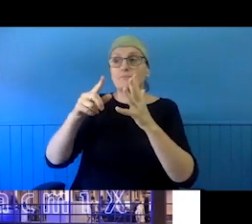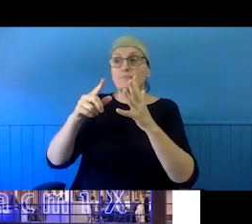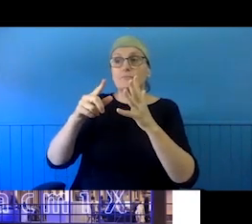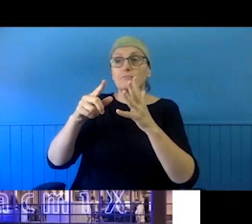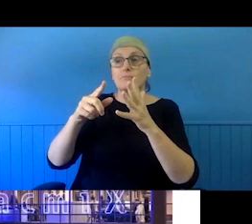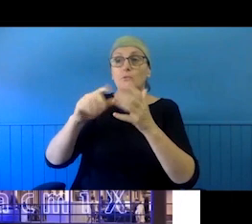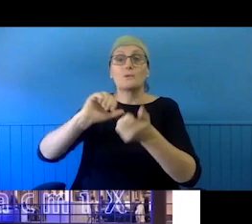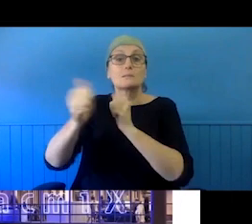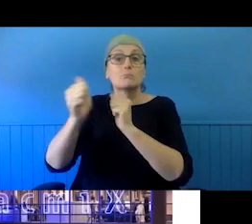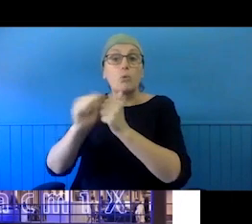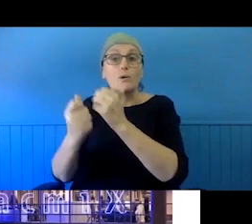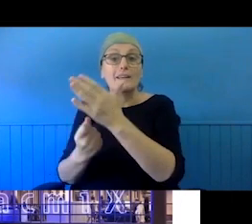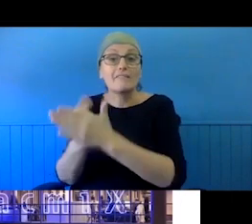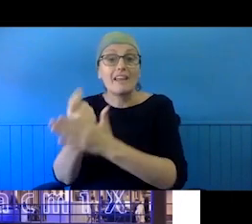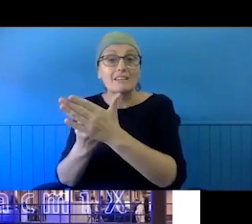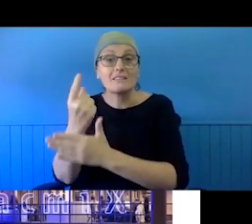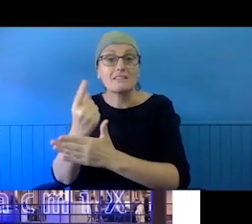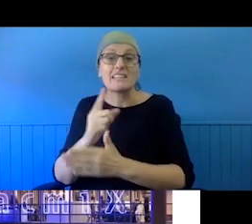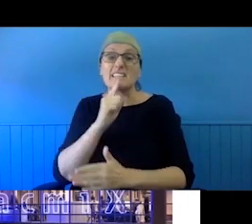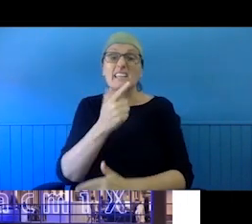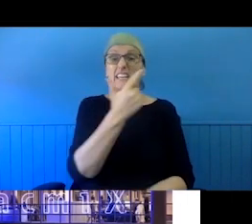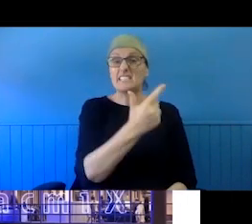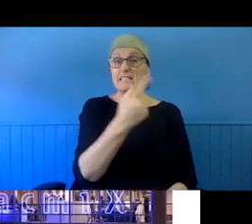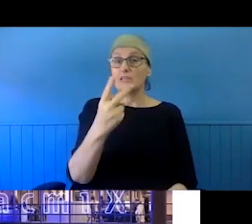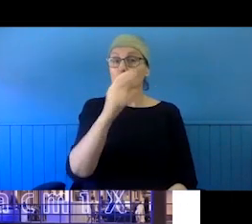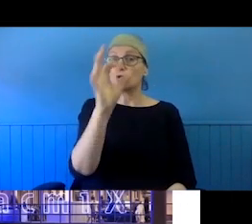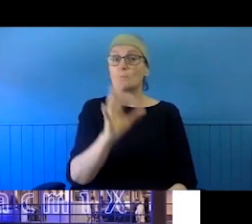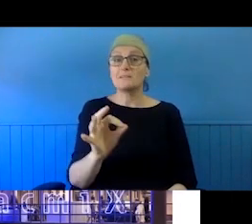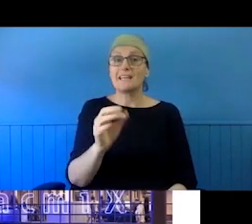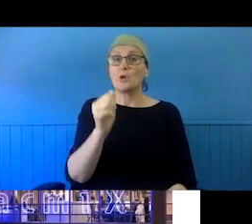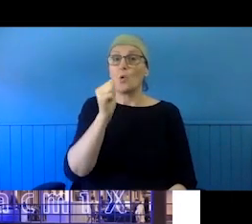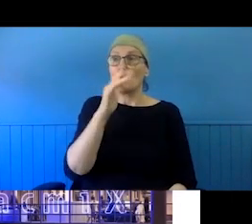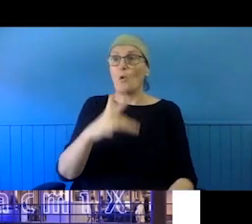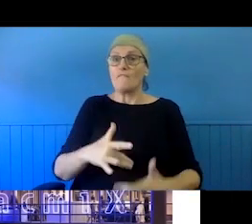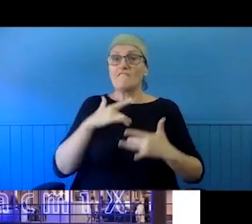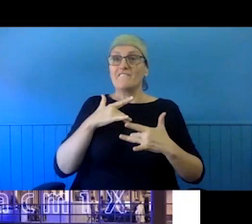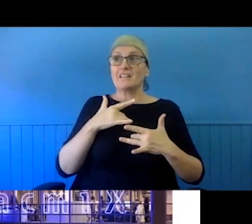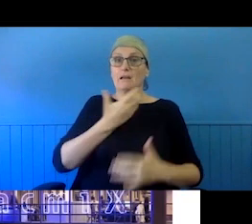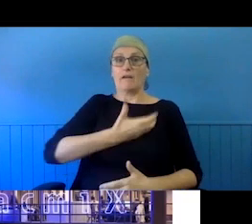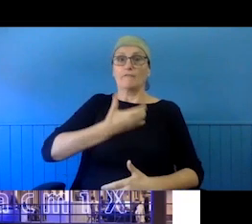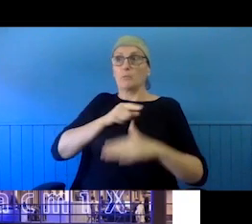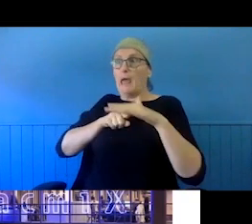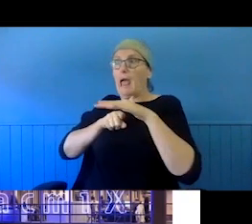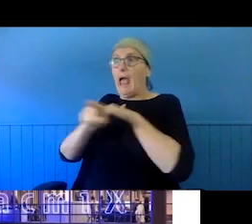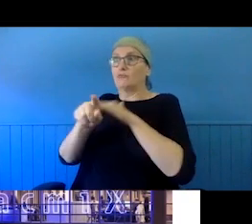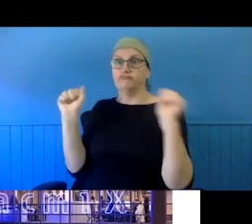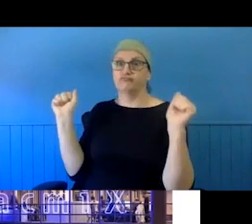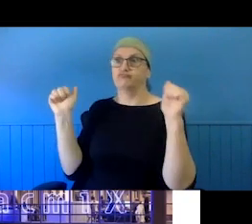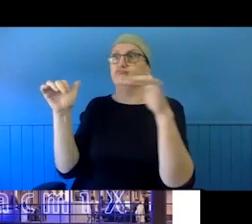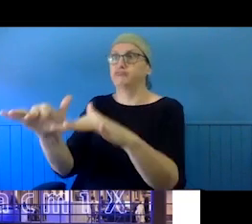until there's a vaccine. Another 13% want social distancing in place before they'd consider it. These things will change as people adapt